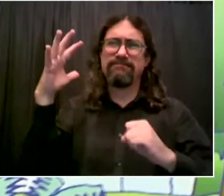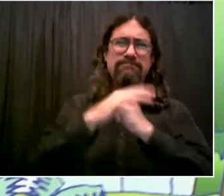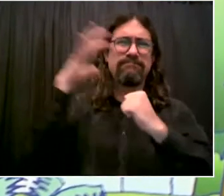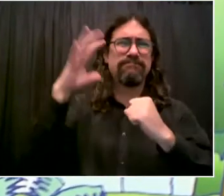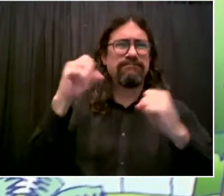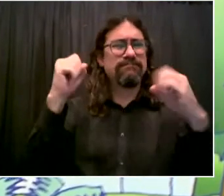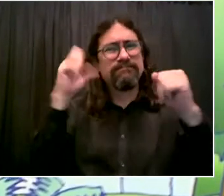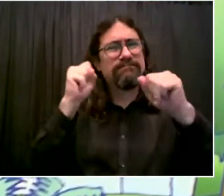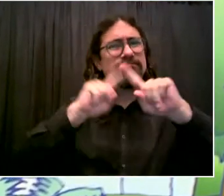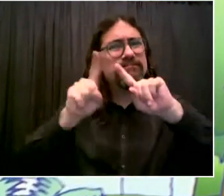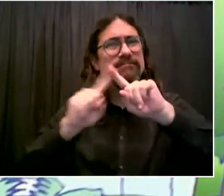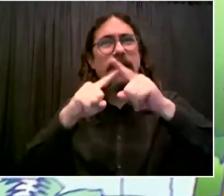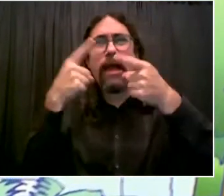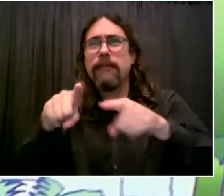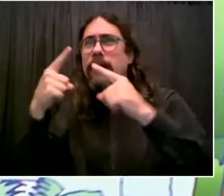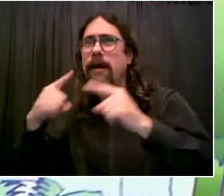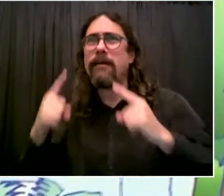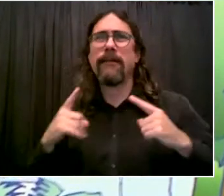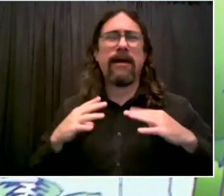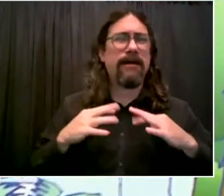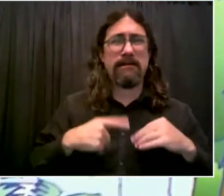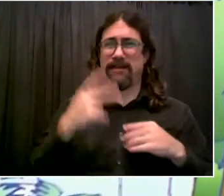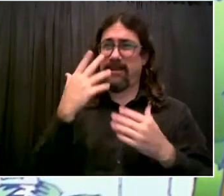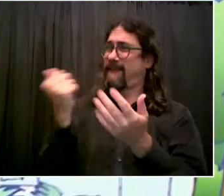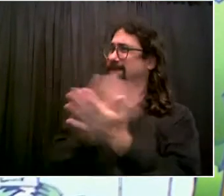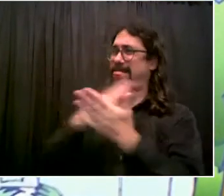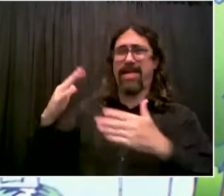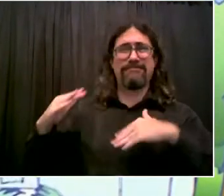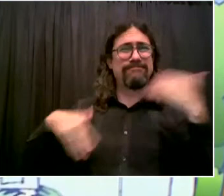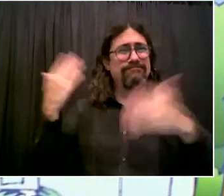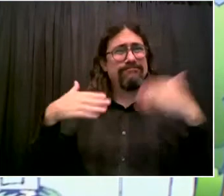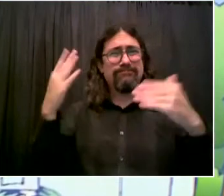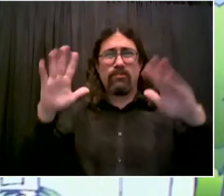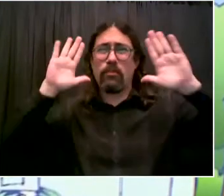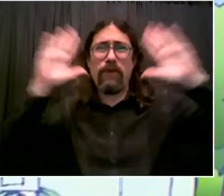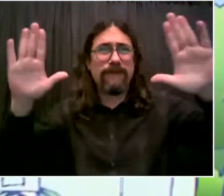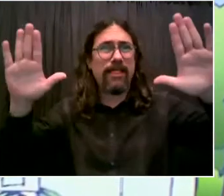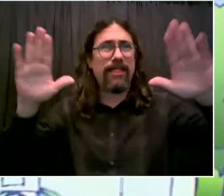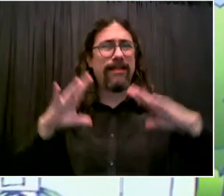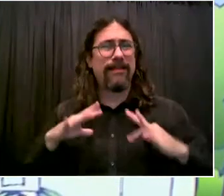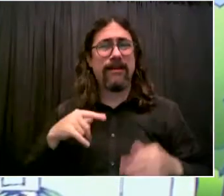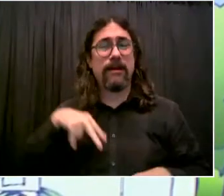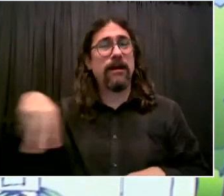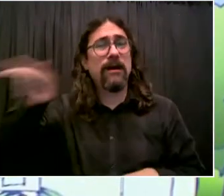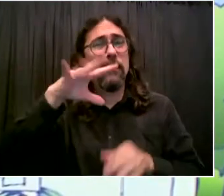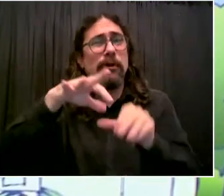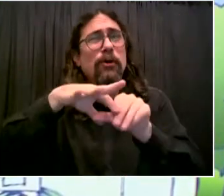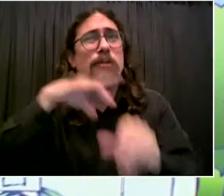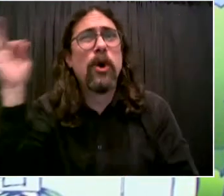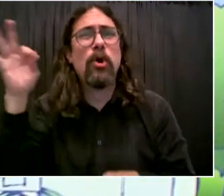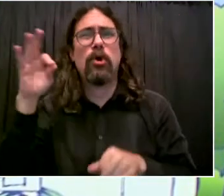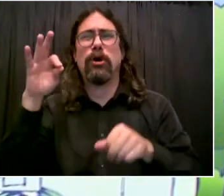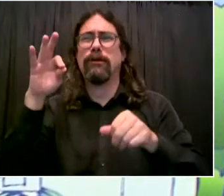BRONX IS AMAZING THINGS HAPPENING , RECOVERY UNDERAWY, PELOPE DOING GRT EA THINGS TO HELP THE COMMUNITY.